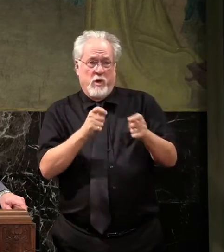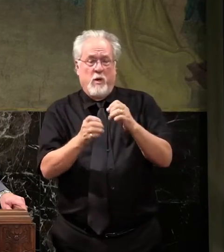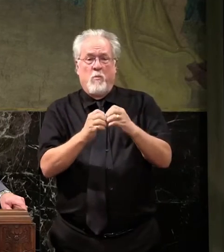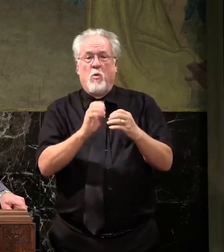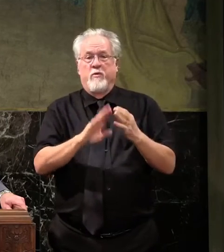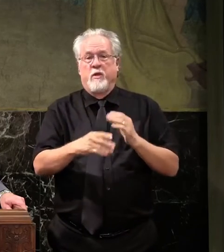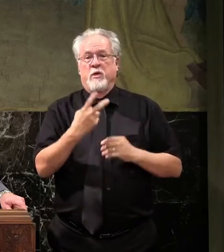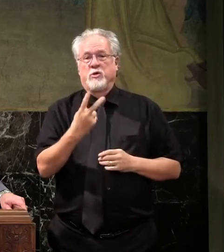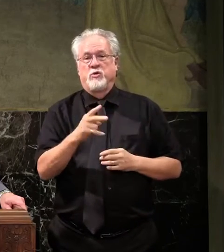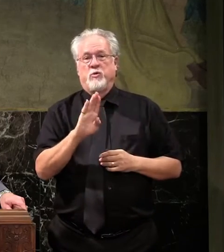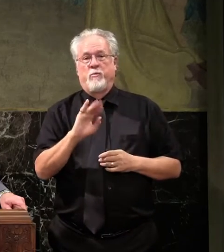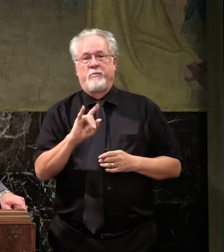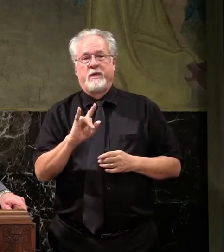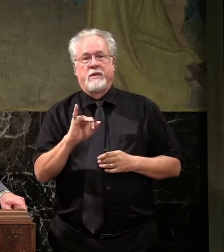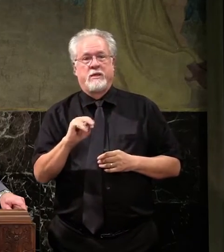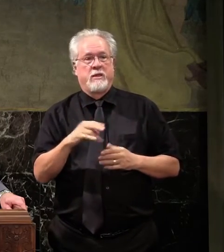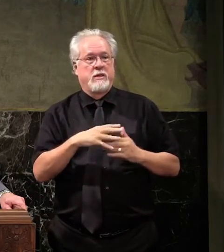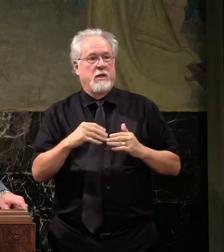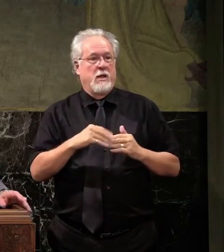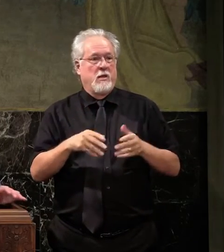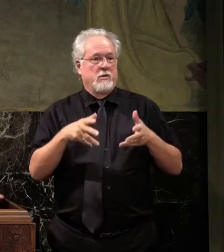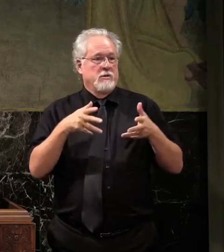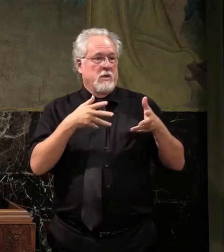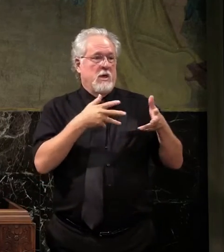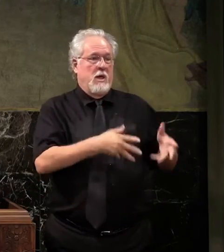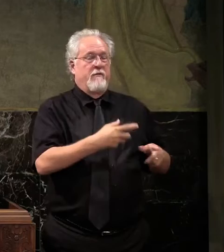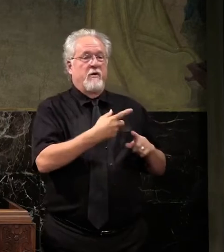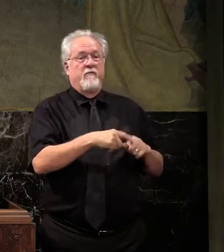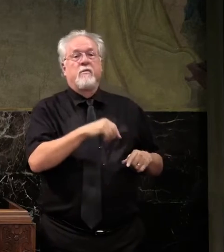dollars in deficits, left to us largely by the dishonest and